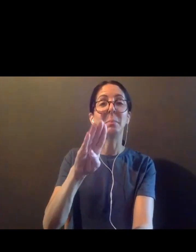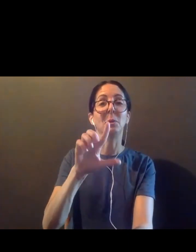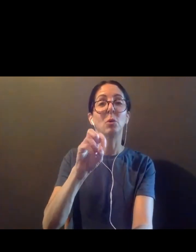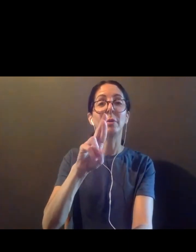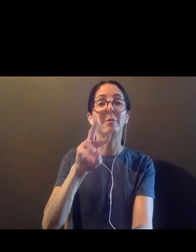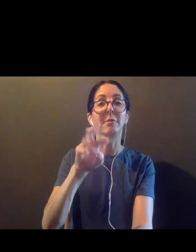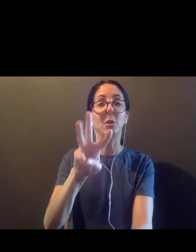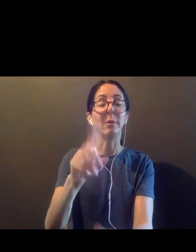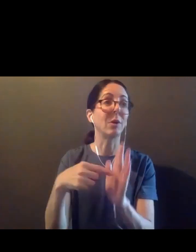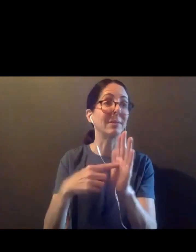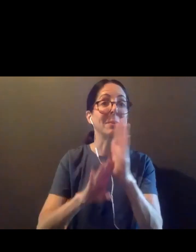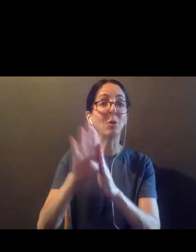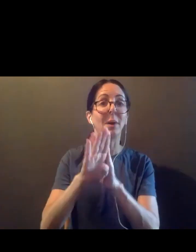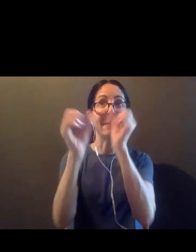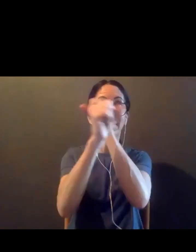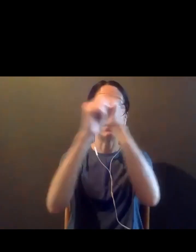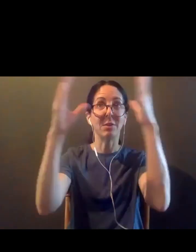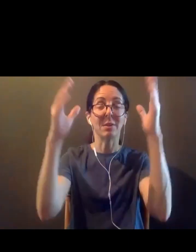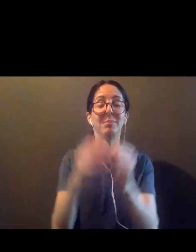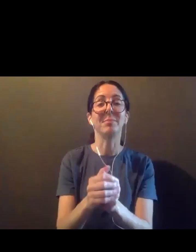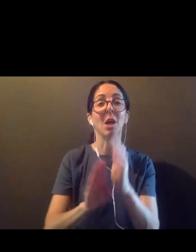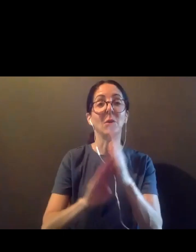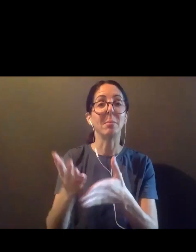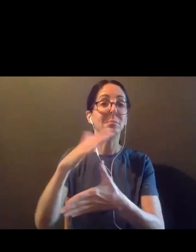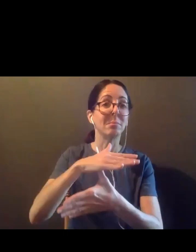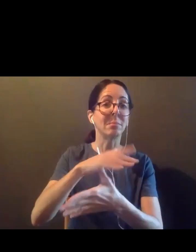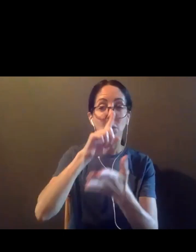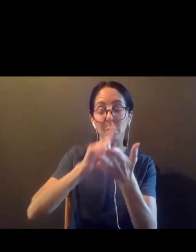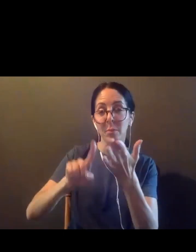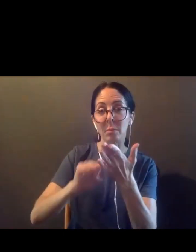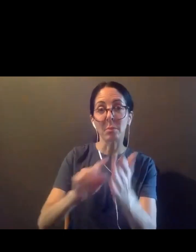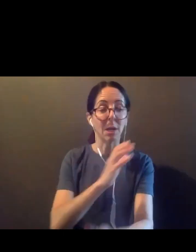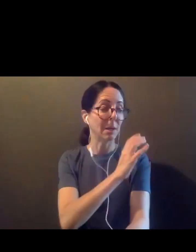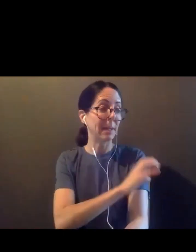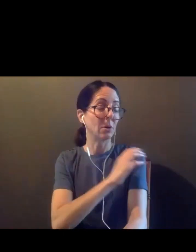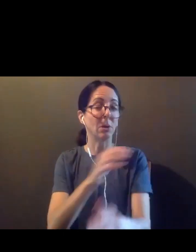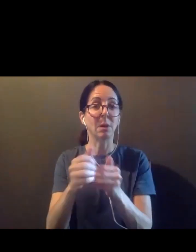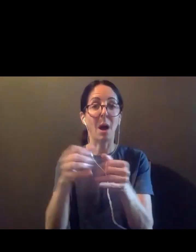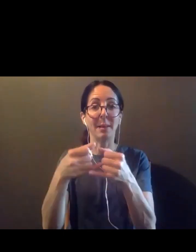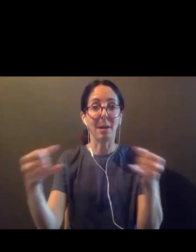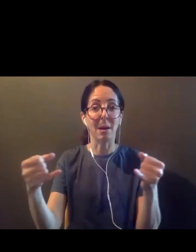a vision, priorities, research, clinical guidelines.